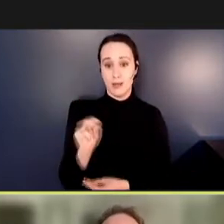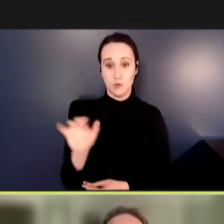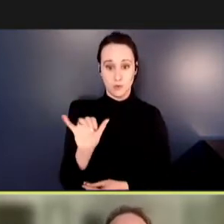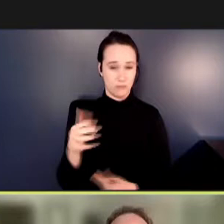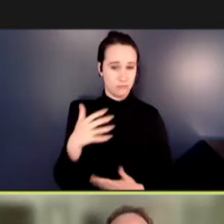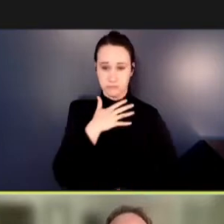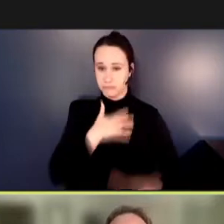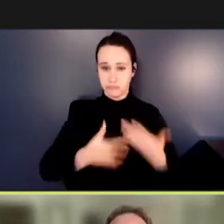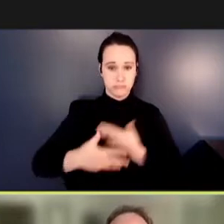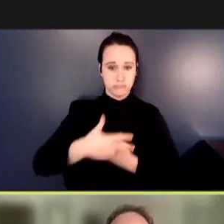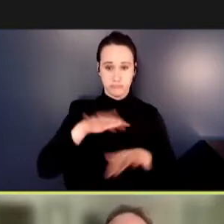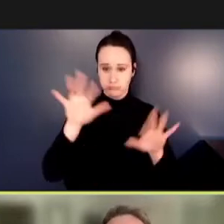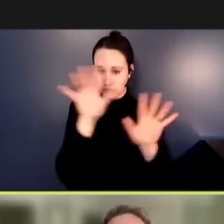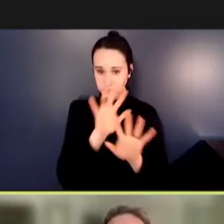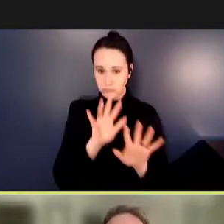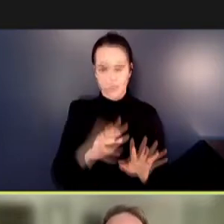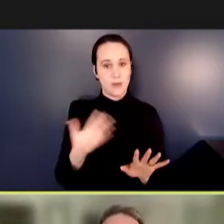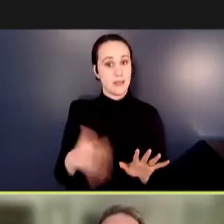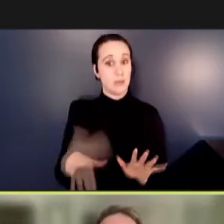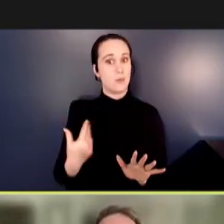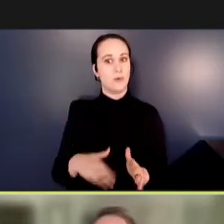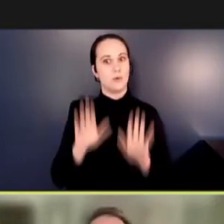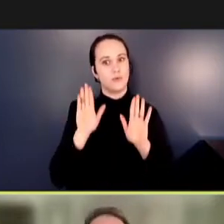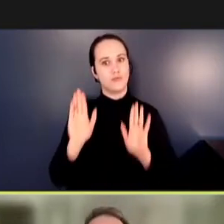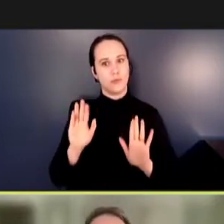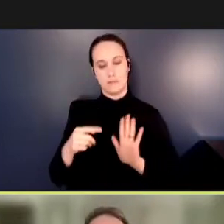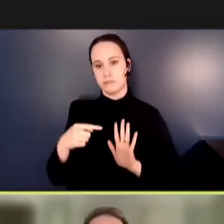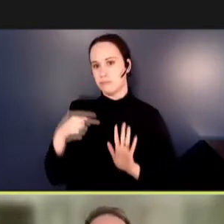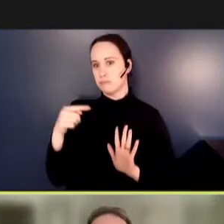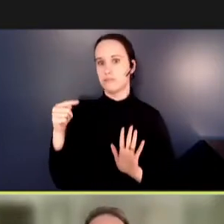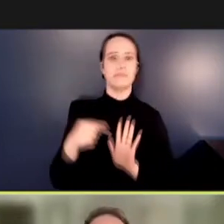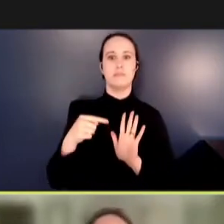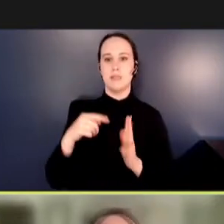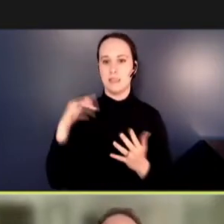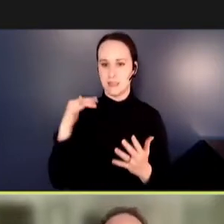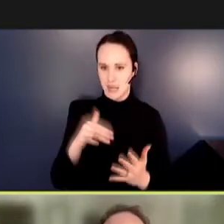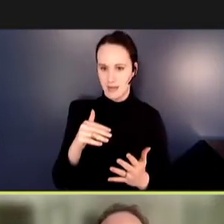terms of understanding the immune system as a system. It's the first step. It's early. But